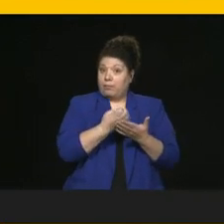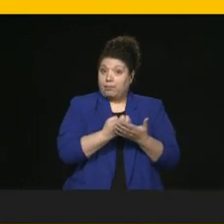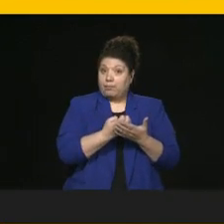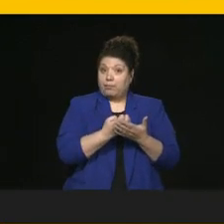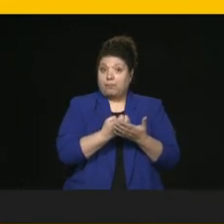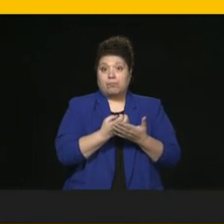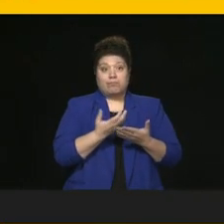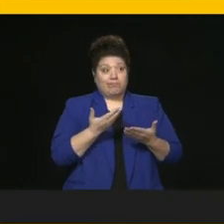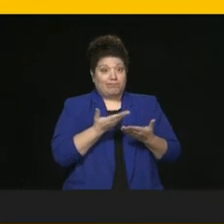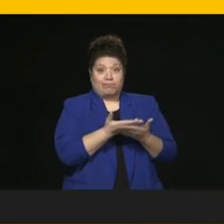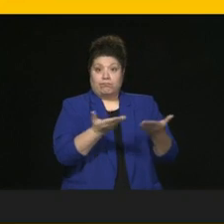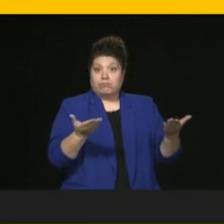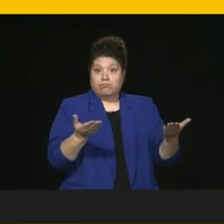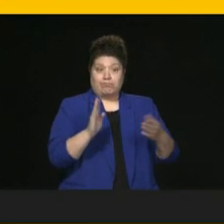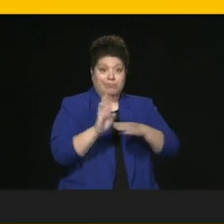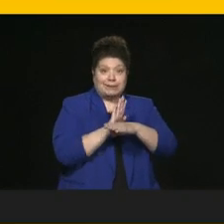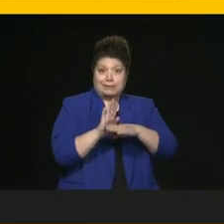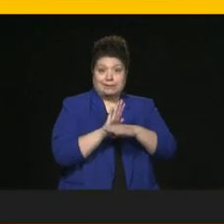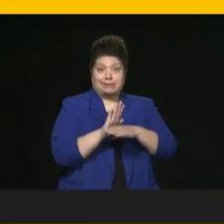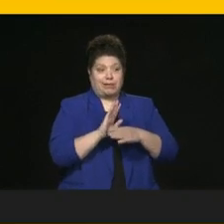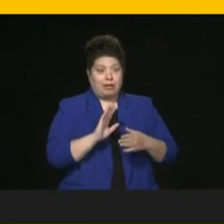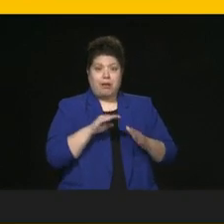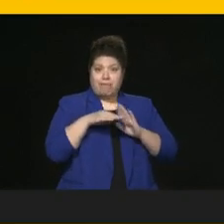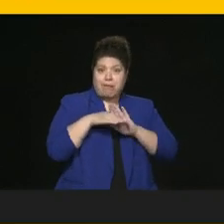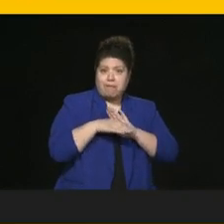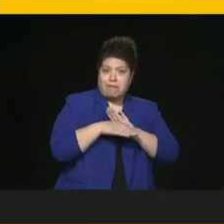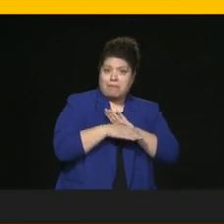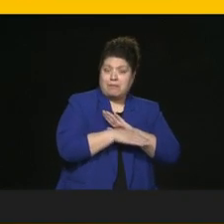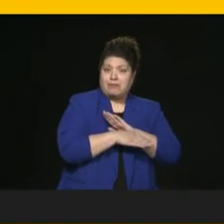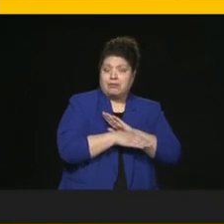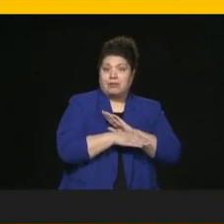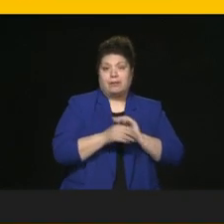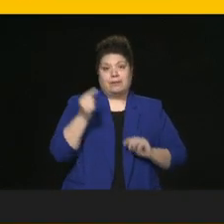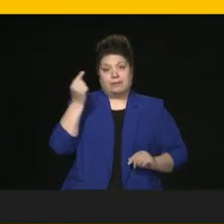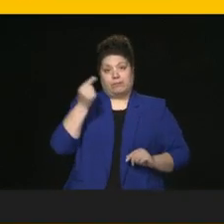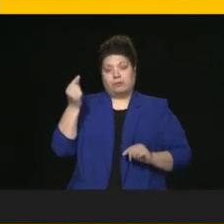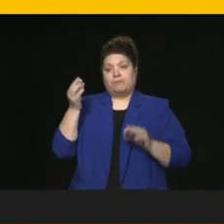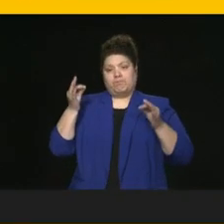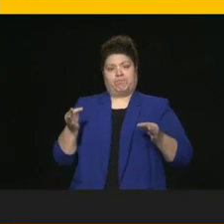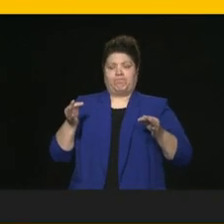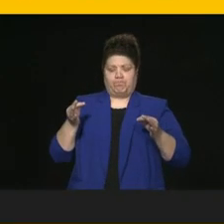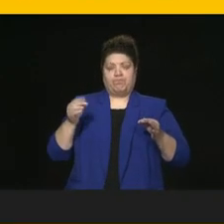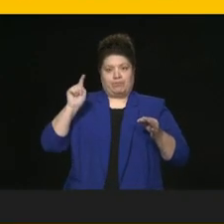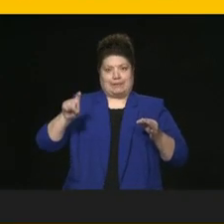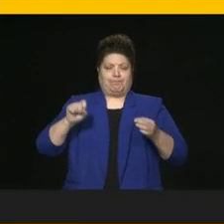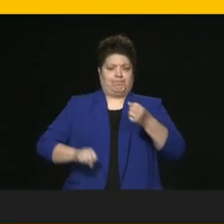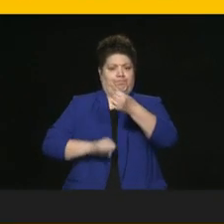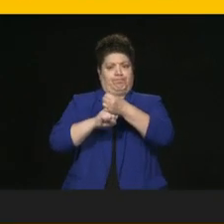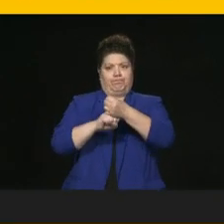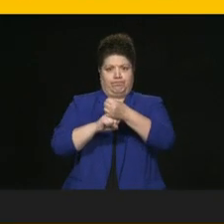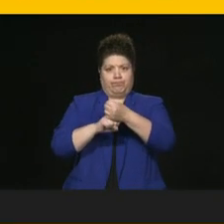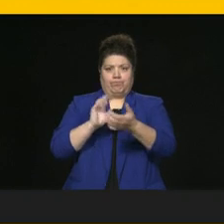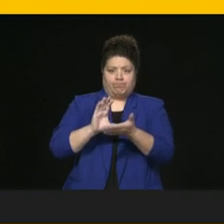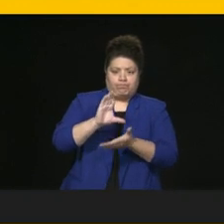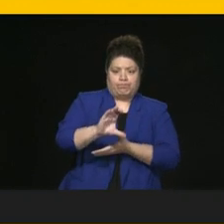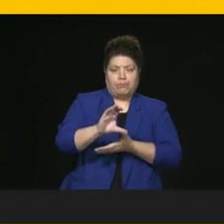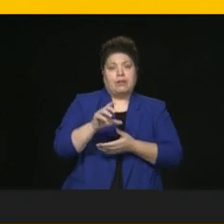THE ECONOMY HAS BEEN SIGNIFICANTLY DISTURBED WHICH HAS LED THE GOVERNMENT TO TAKE